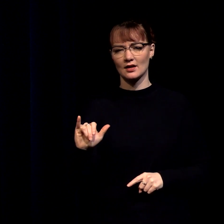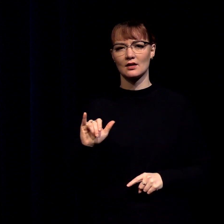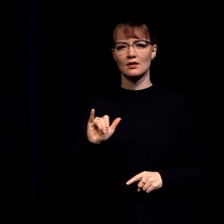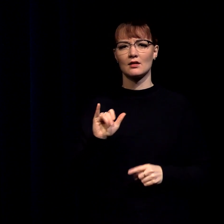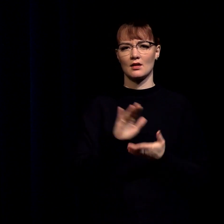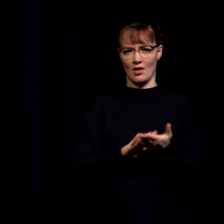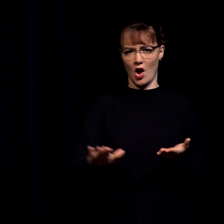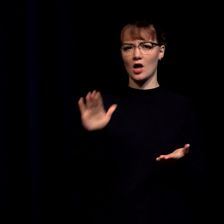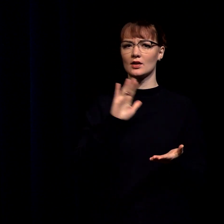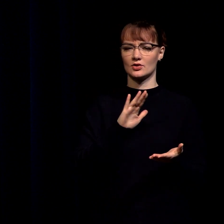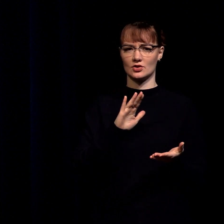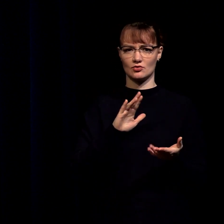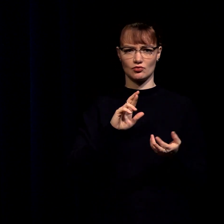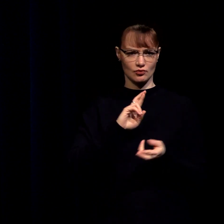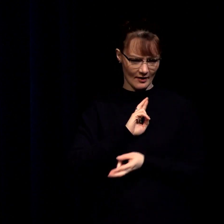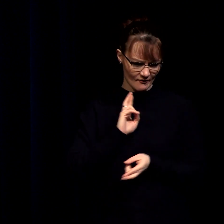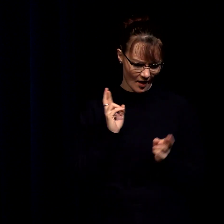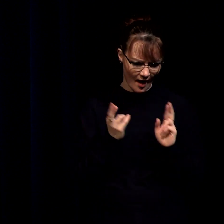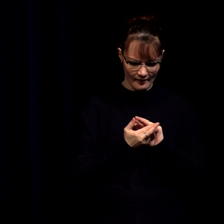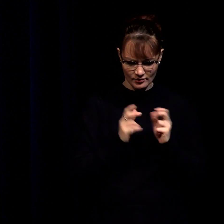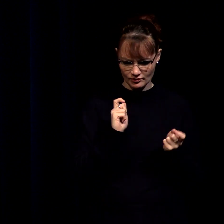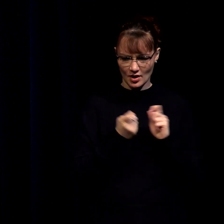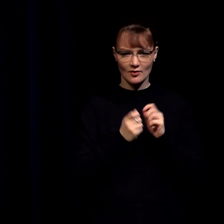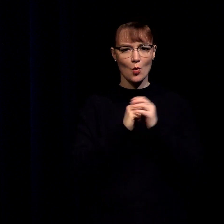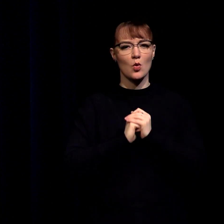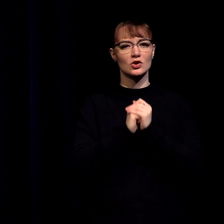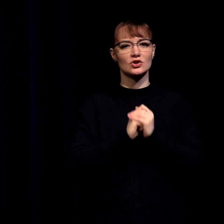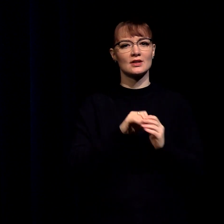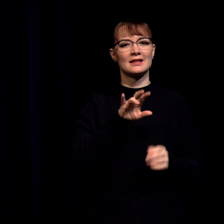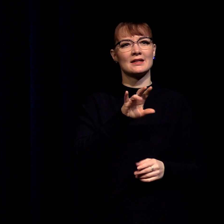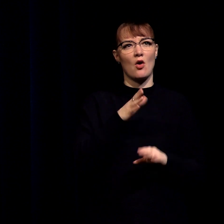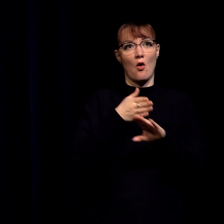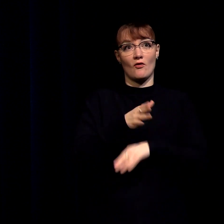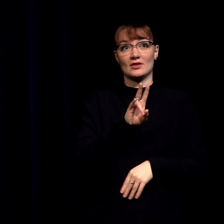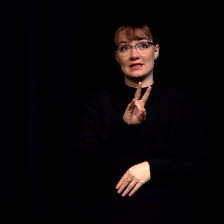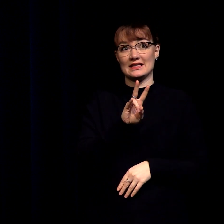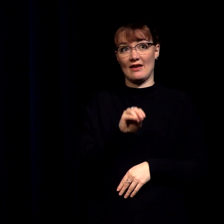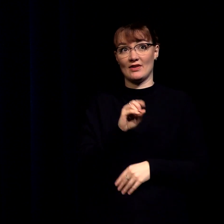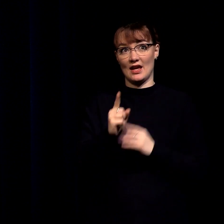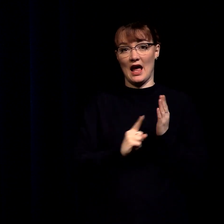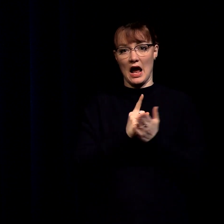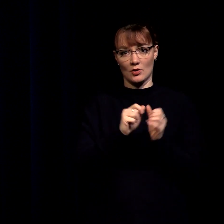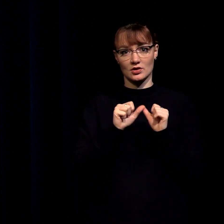there's a revival that's been happening there. They've been worshipping for over 70 hours nonstop. People are coming from